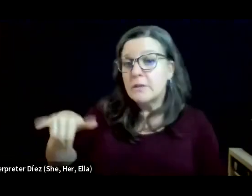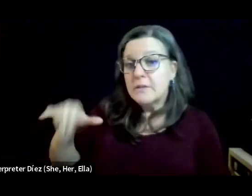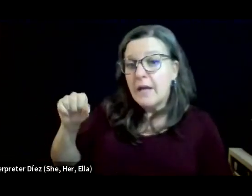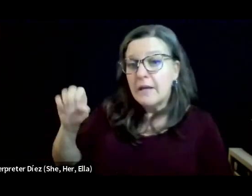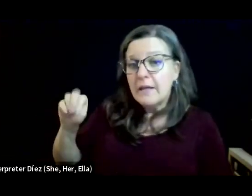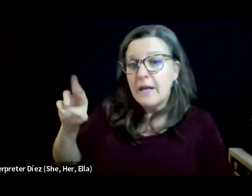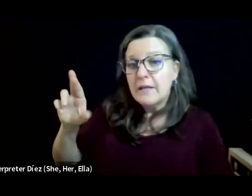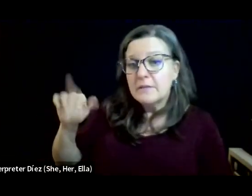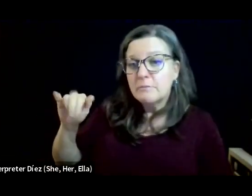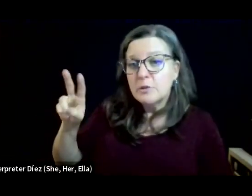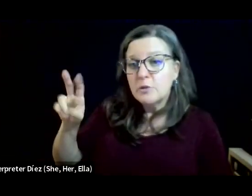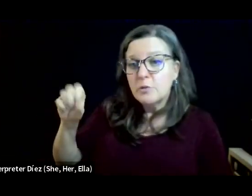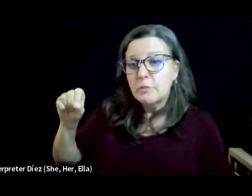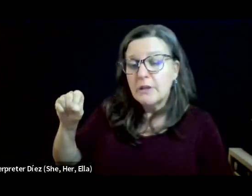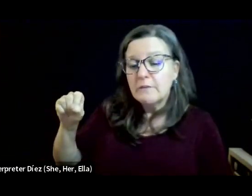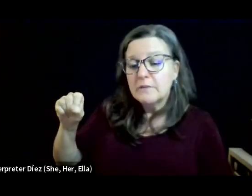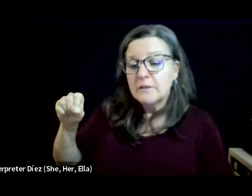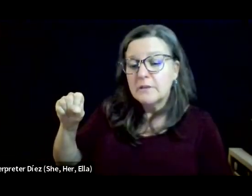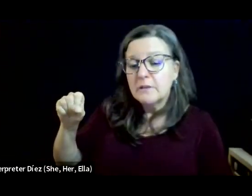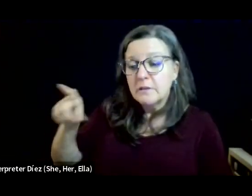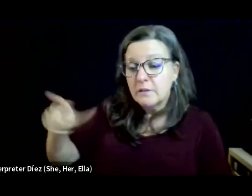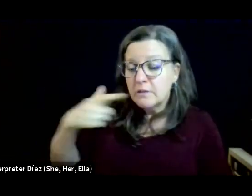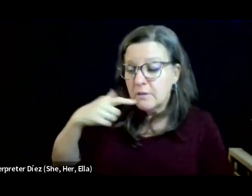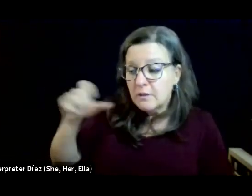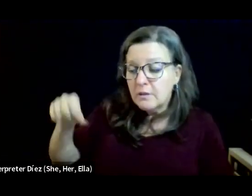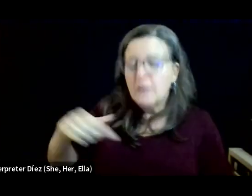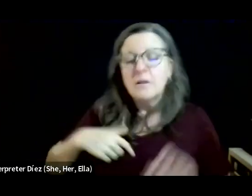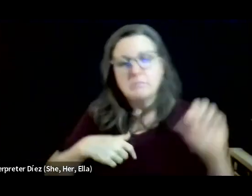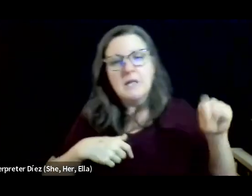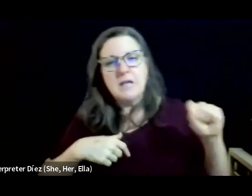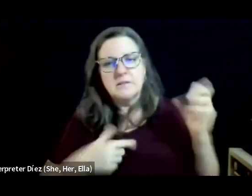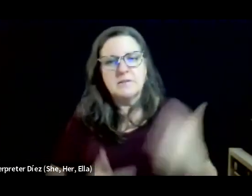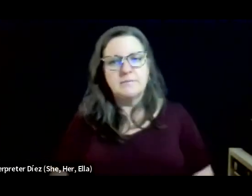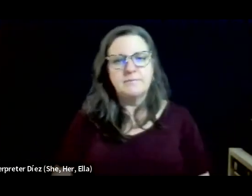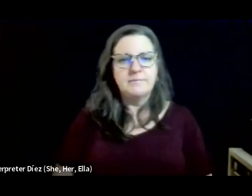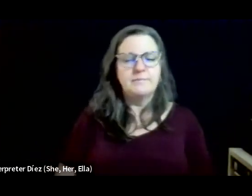Was that a yes? Yes. [Okay. Thank you.]